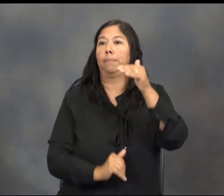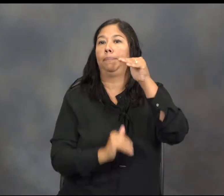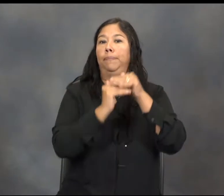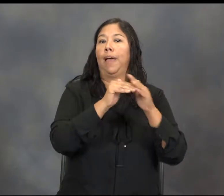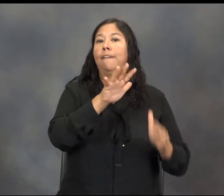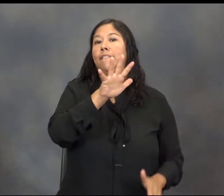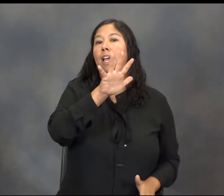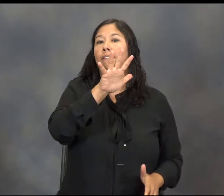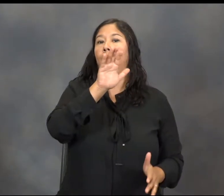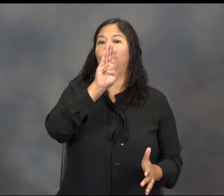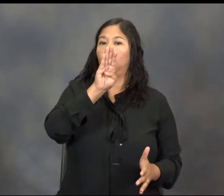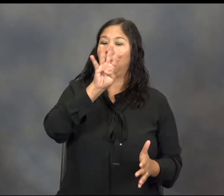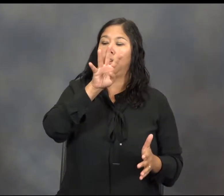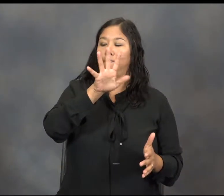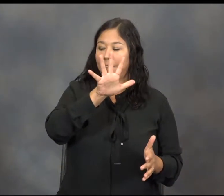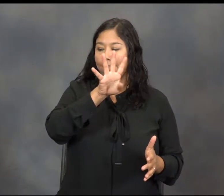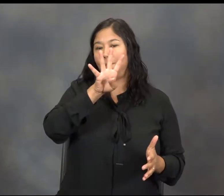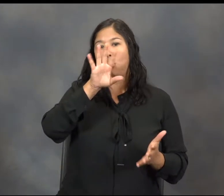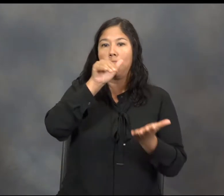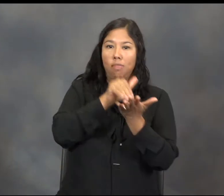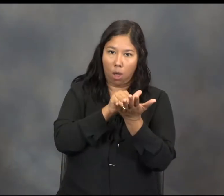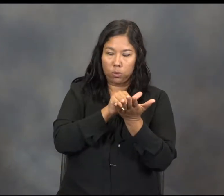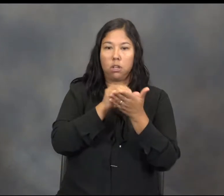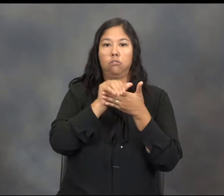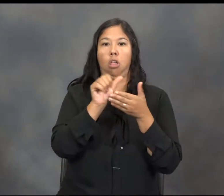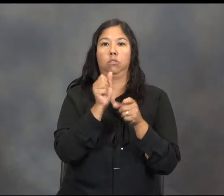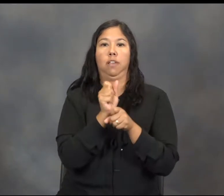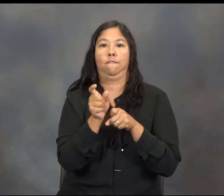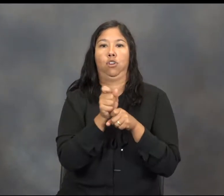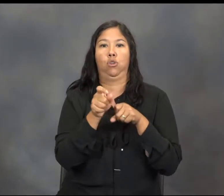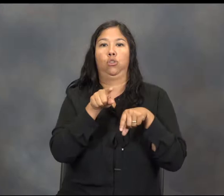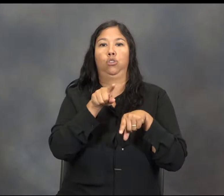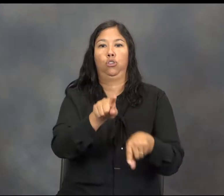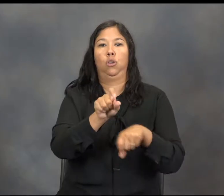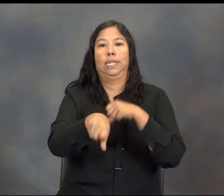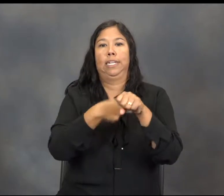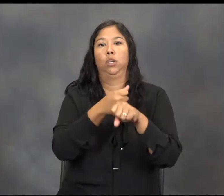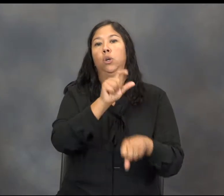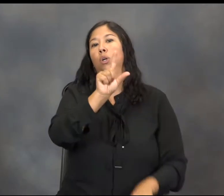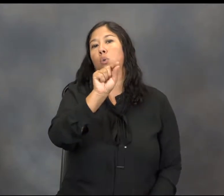during this 2018 tax season which is the season